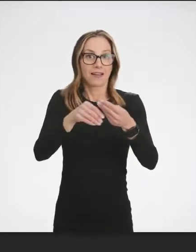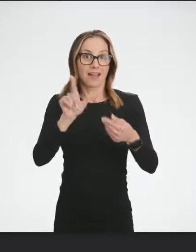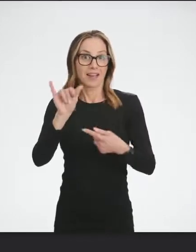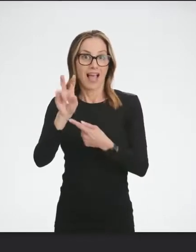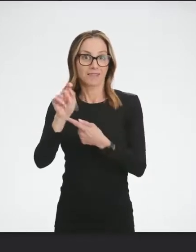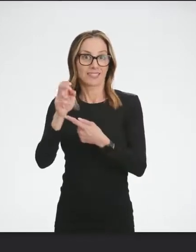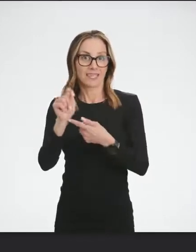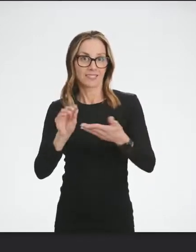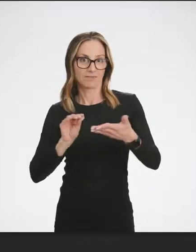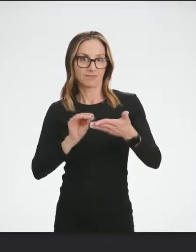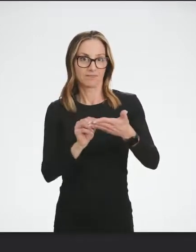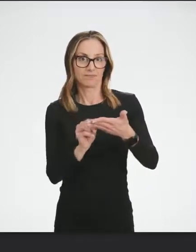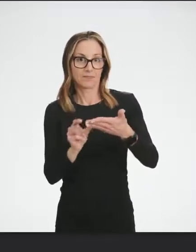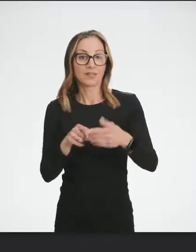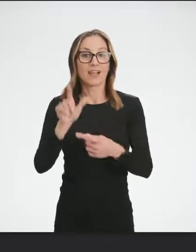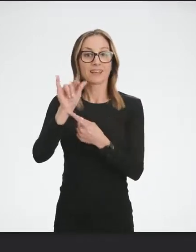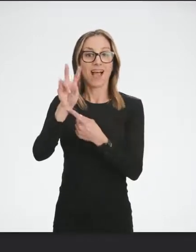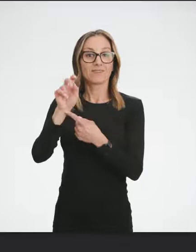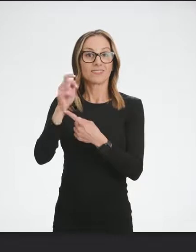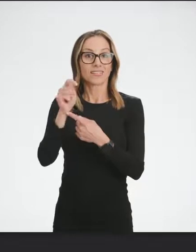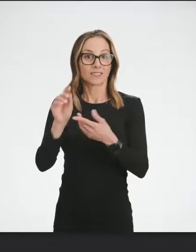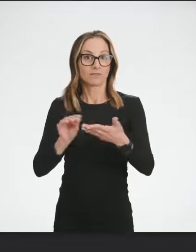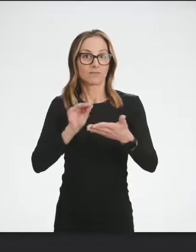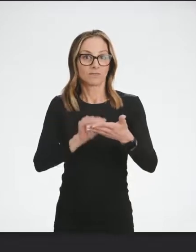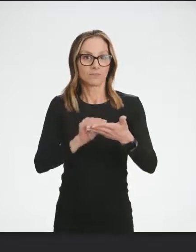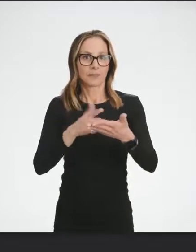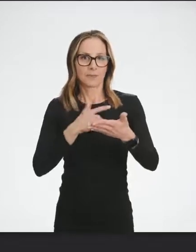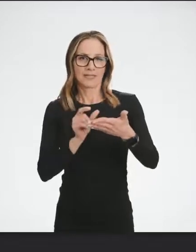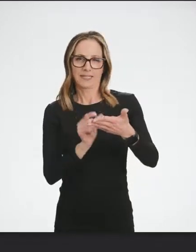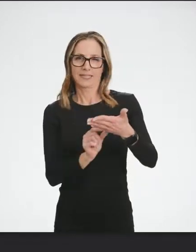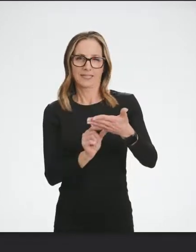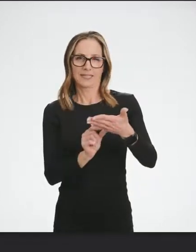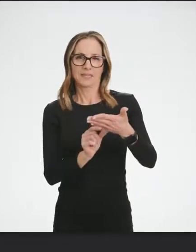While the Live Text button normally sits on the bottom right, I already have a heart button